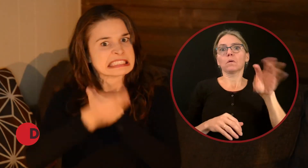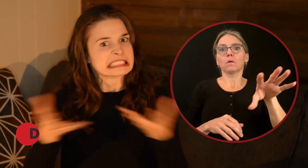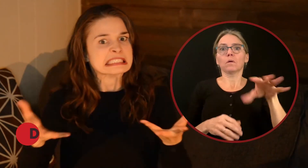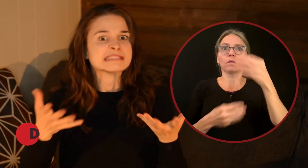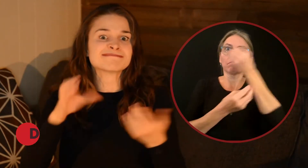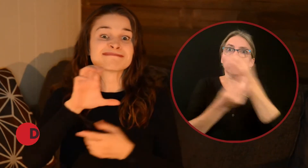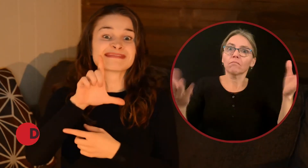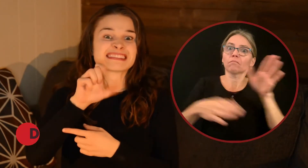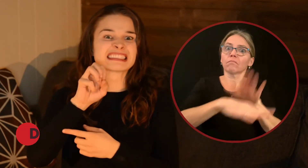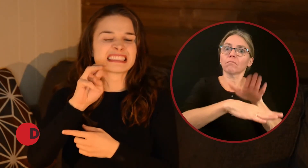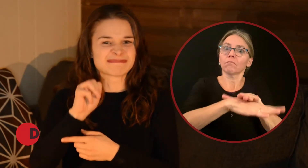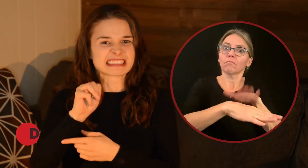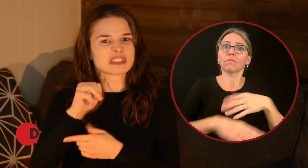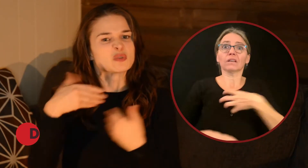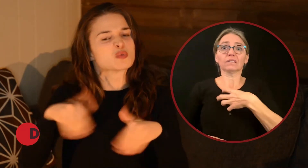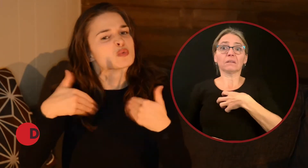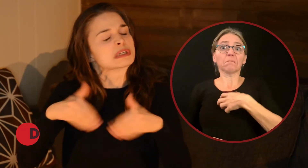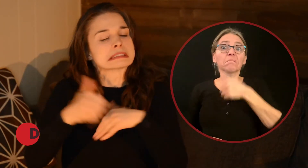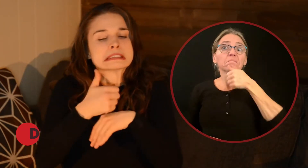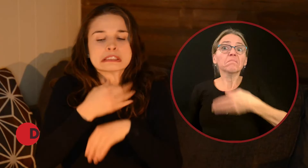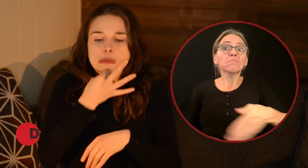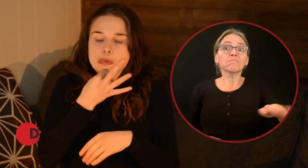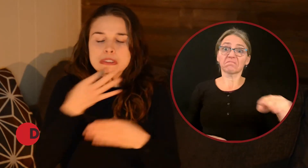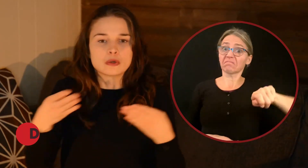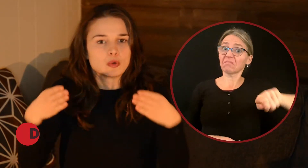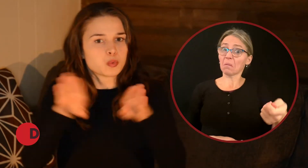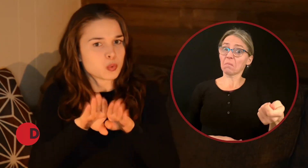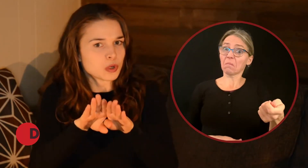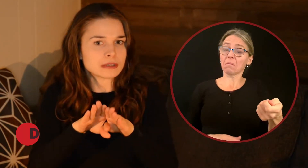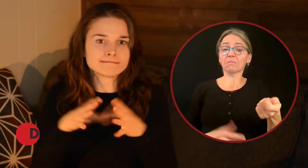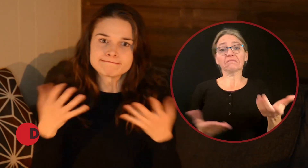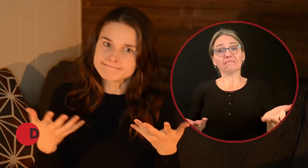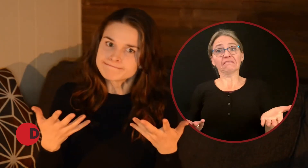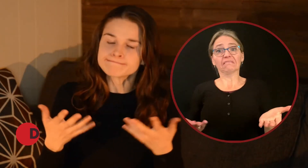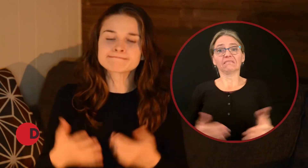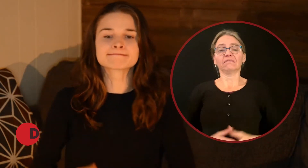YouTube saying that CLSM is in danger of closing.